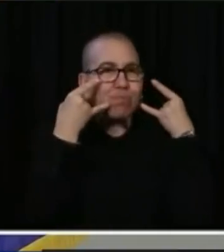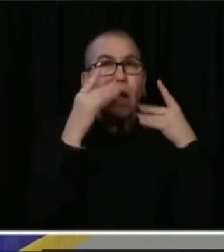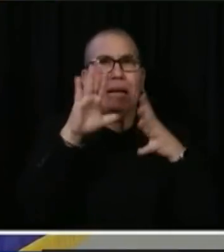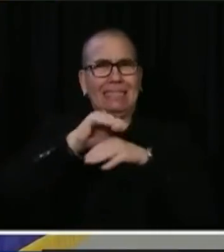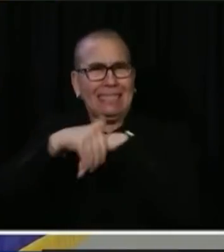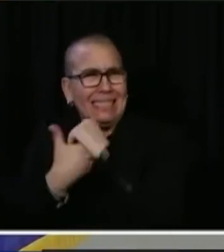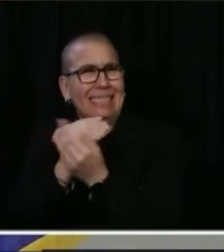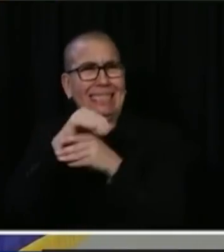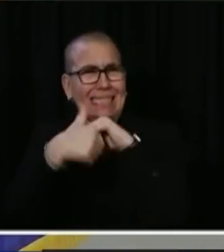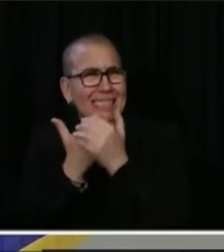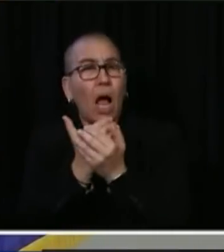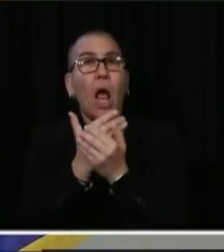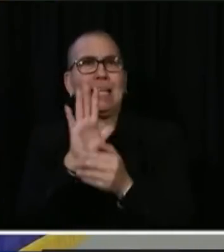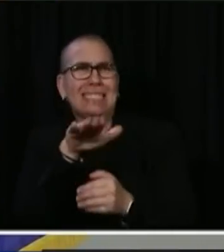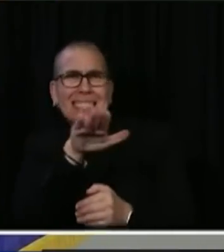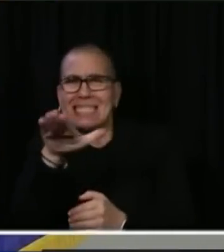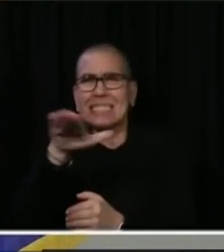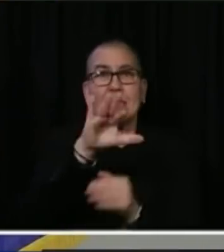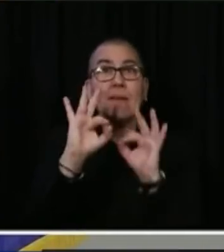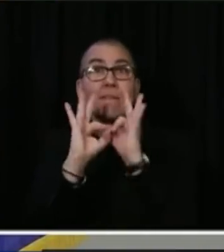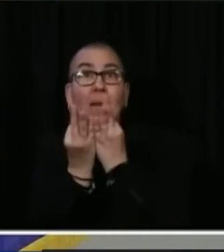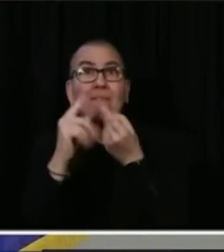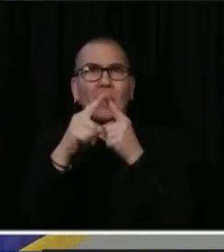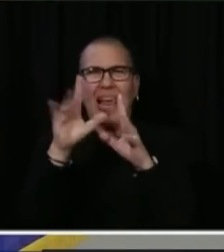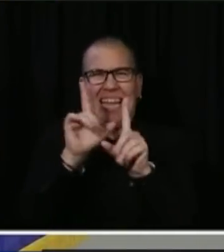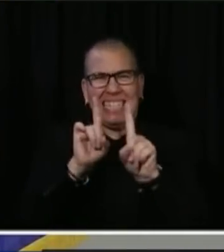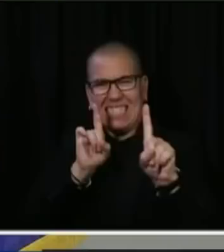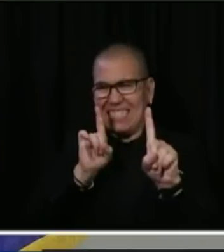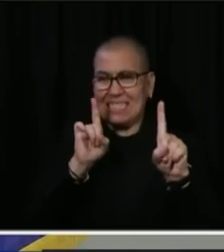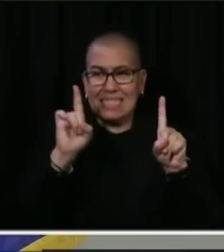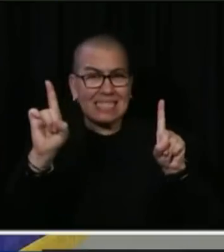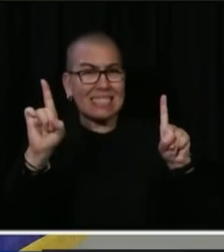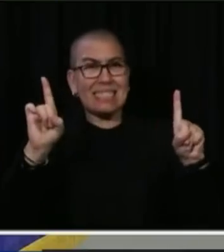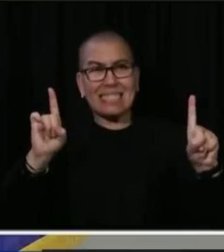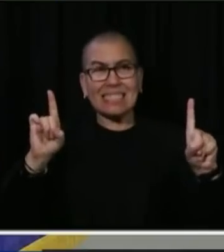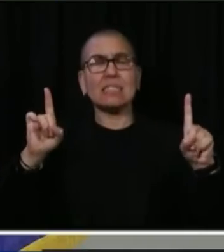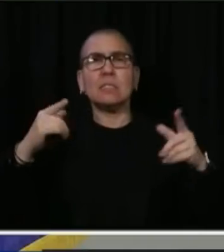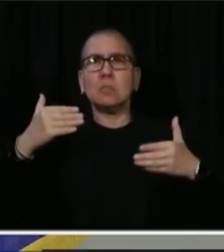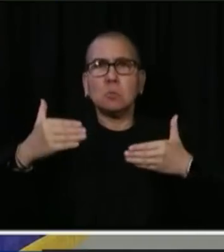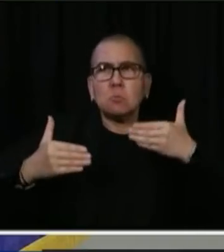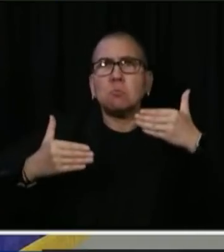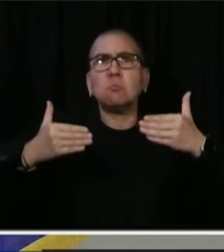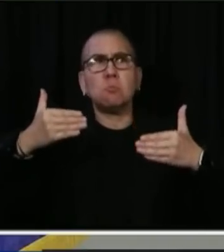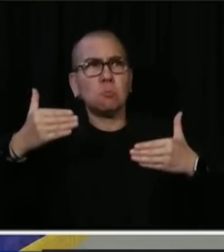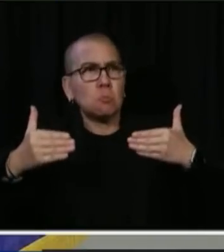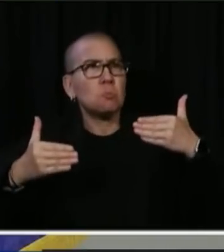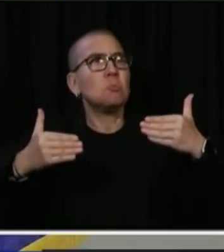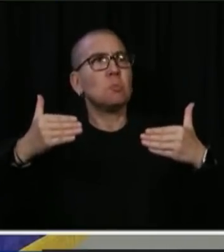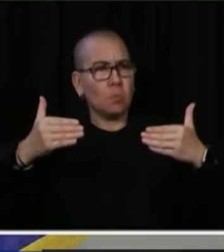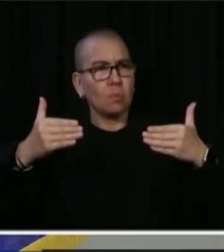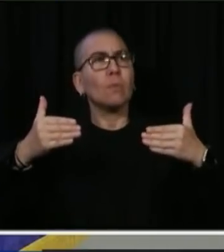AND MASK AND SOCIAL DISTANCE AND LIMIT UNPREDICTABLE GATHERINGS WITH PEOPLE OUTSIDE